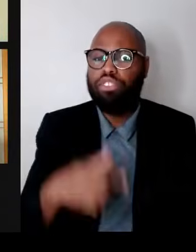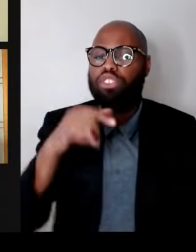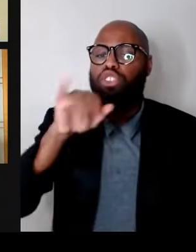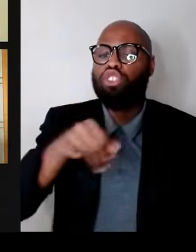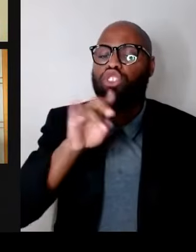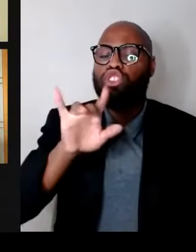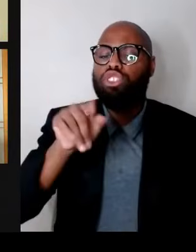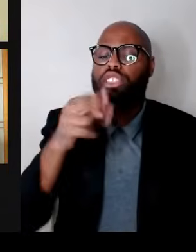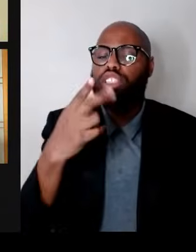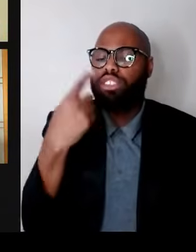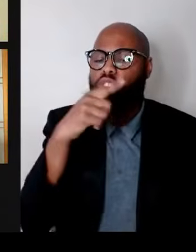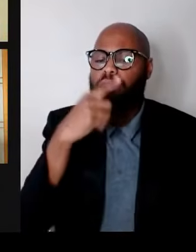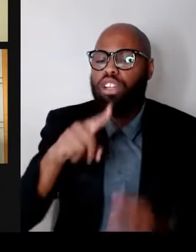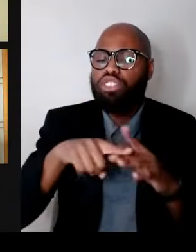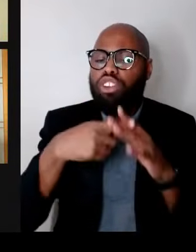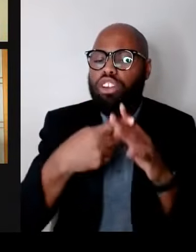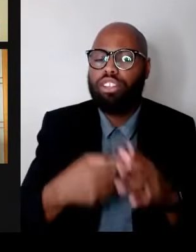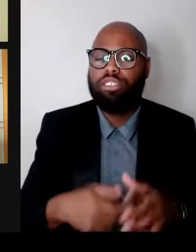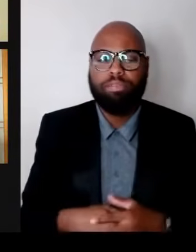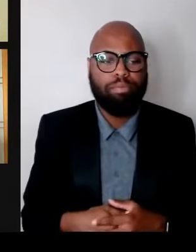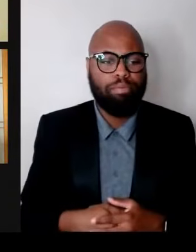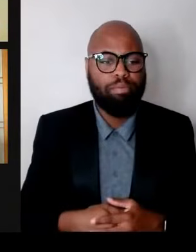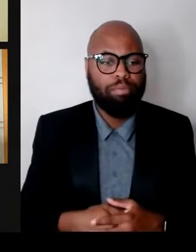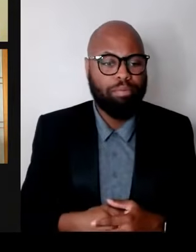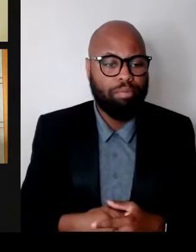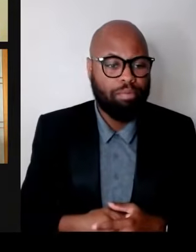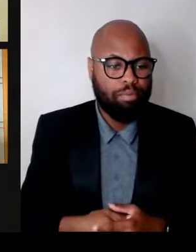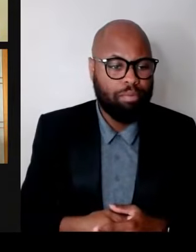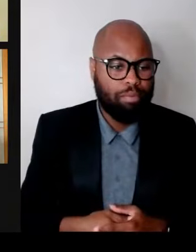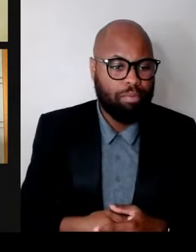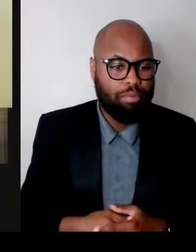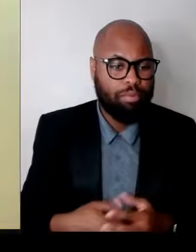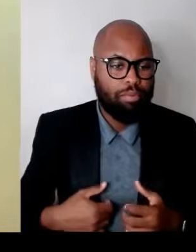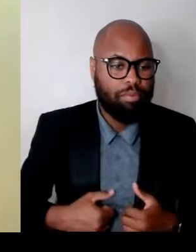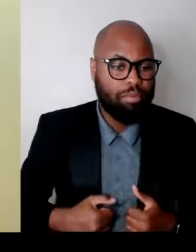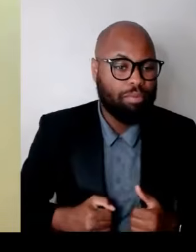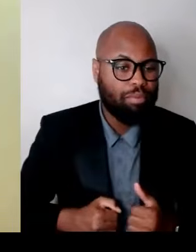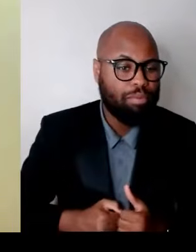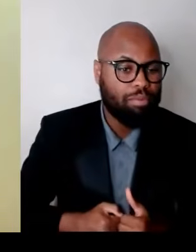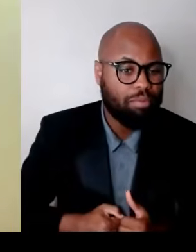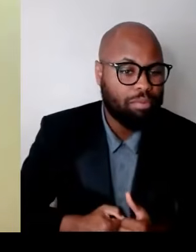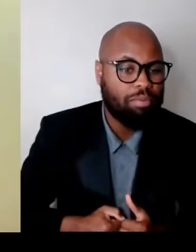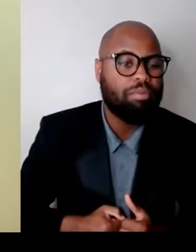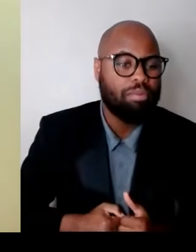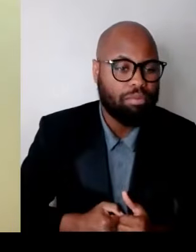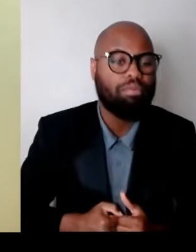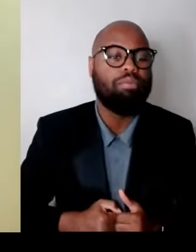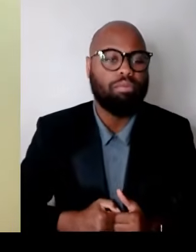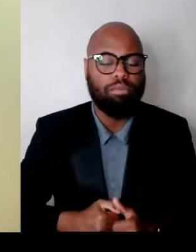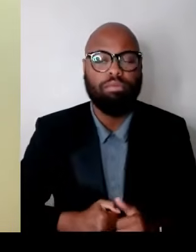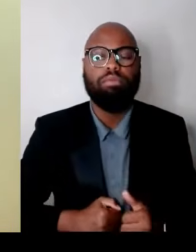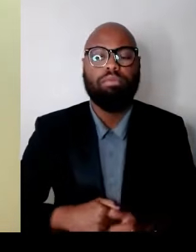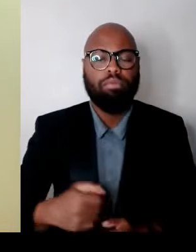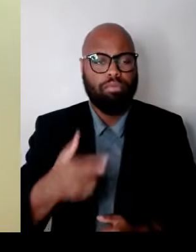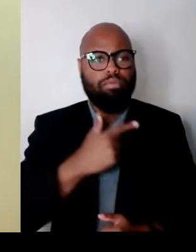Yes. I think we're in a moment, a political moment